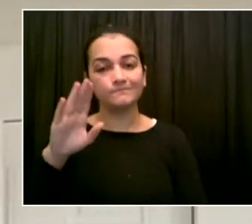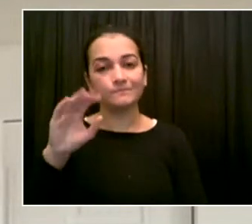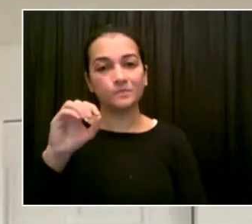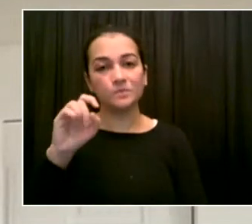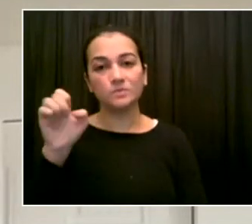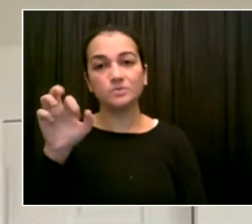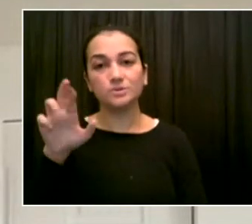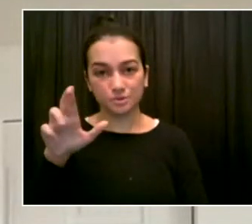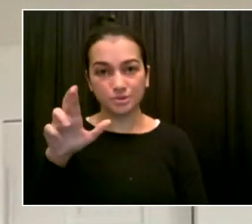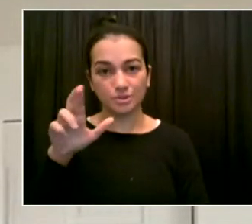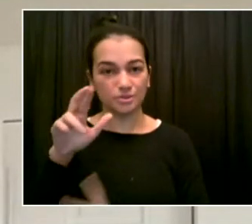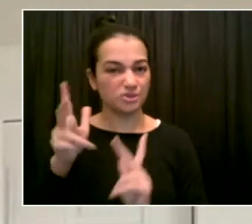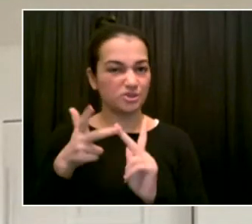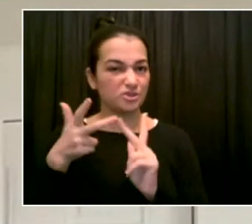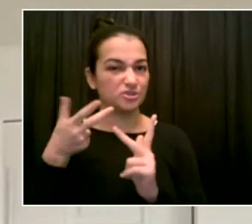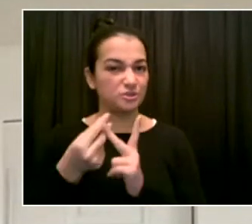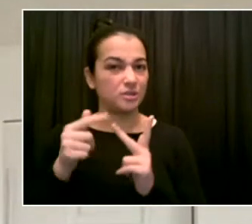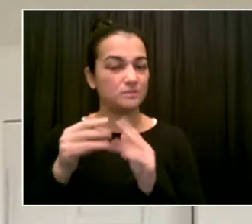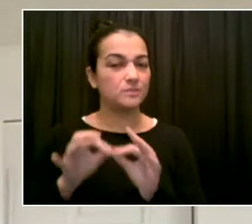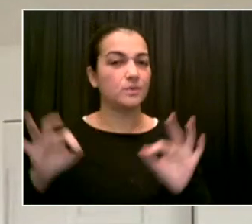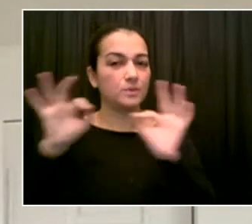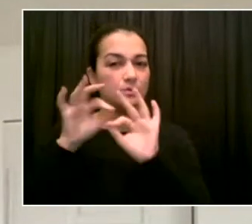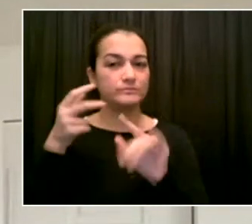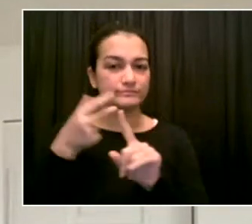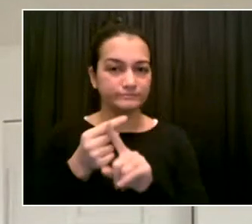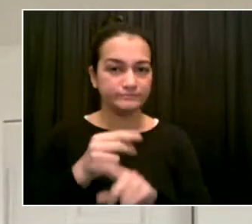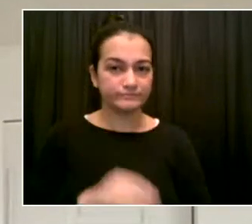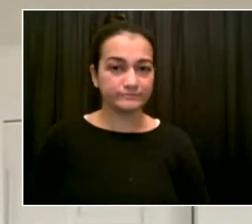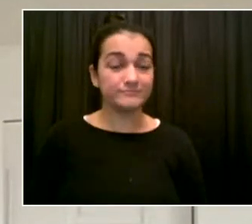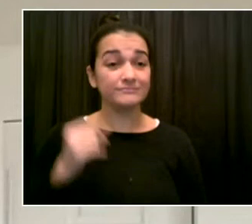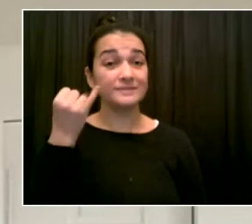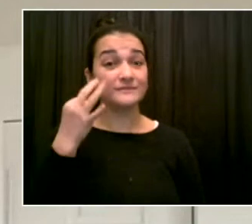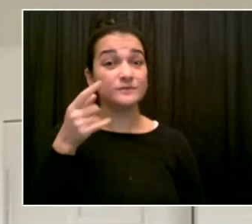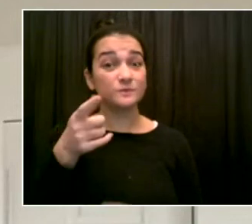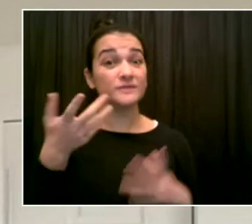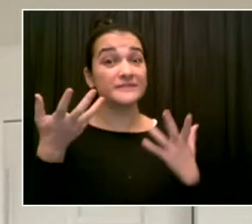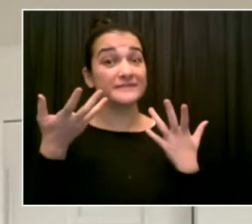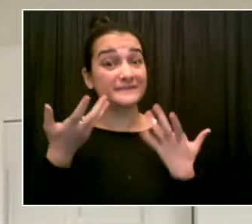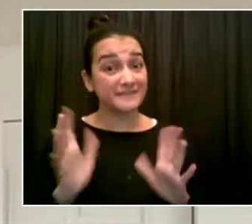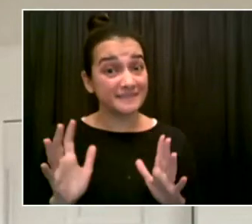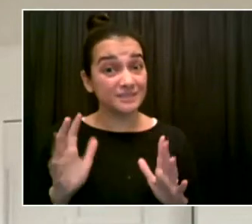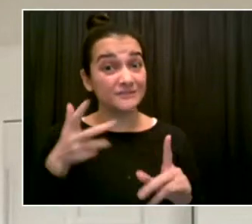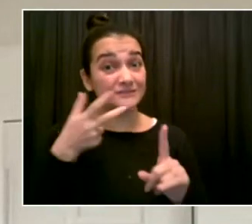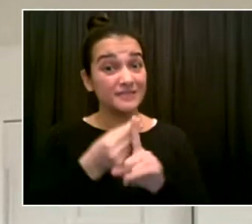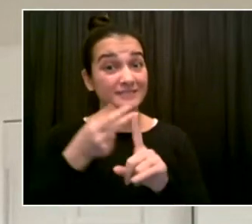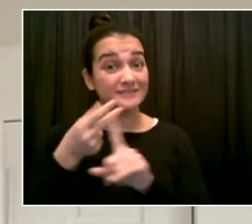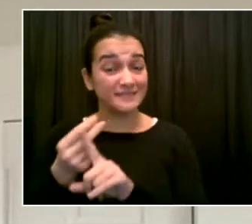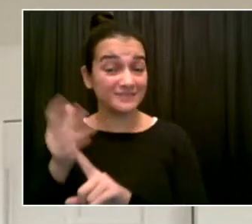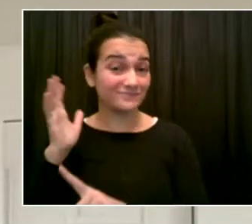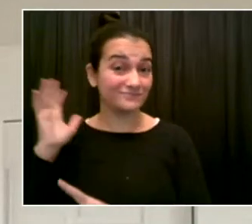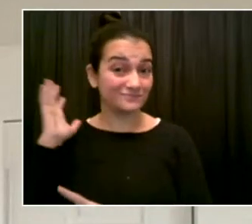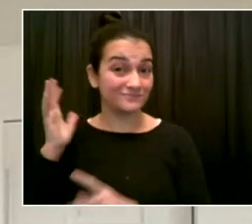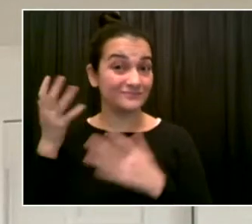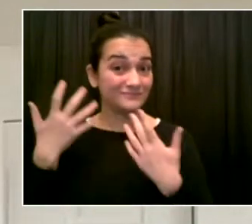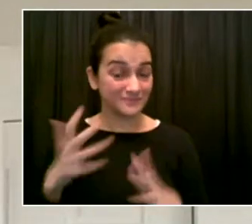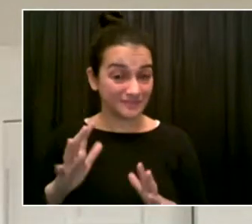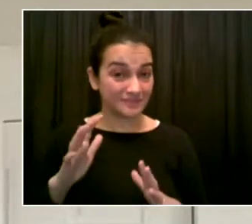VACCINATION IN NEW YORK CI.TY PLEASE GET VACCINATED AND IF YOU ARE ALREADY VACCINATED, PLEASE GET YOUR BOOSTER SHOT.